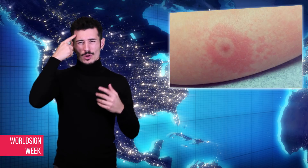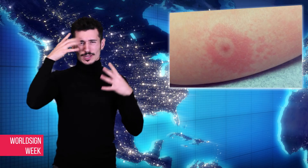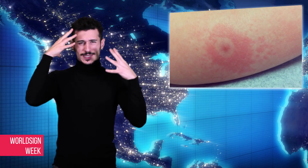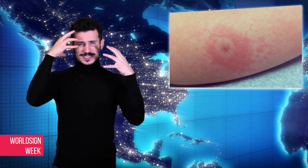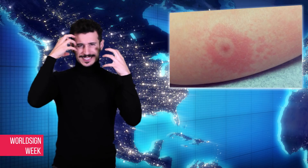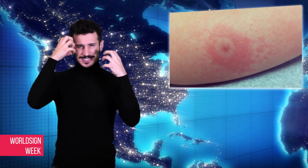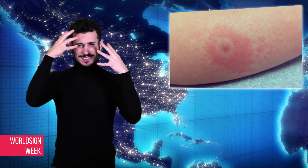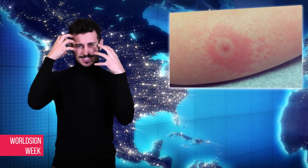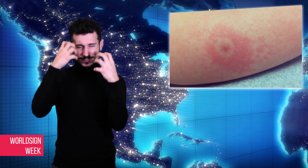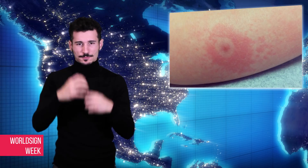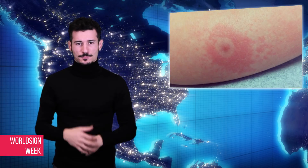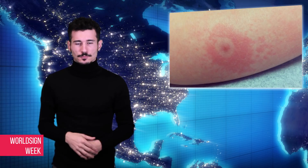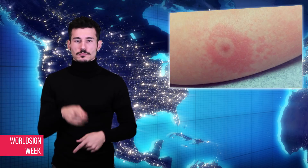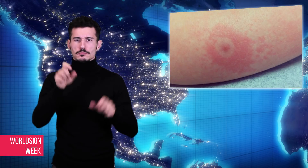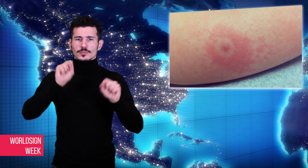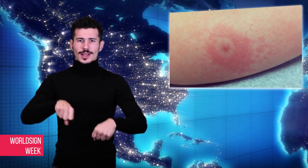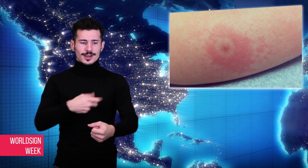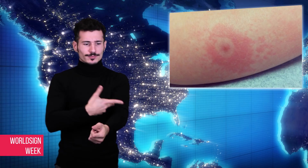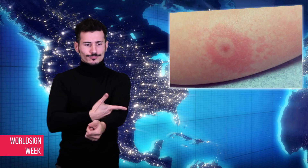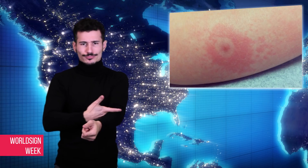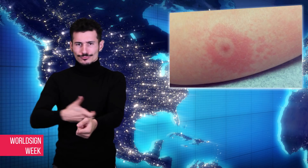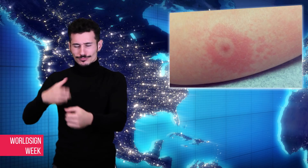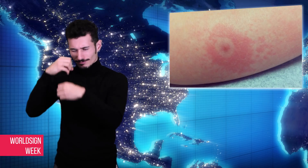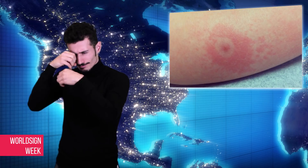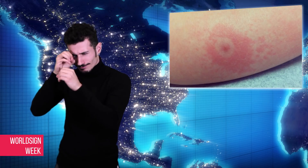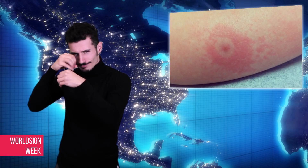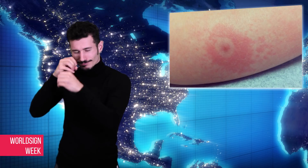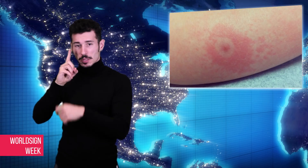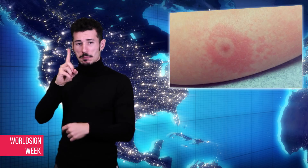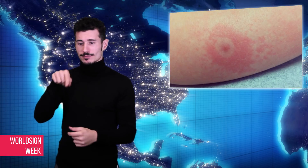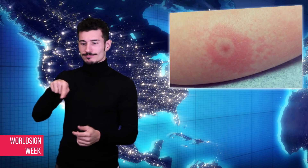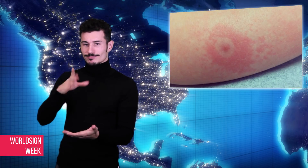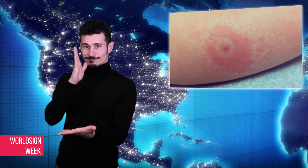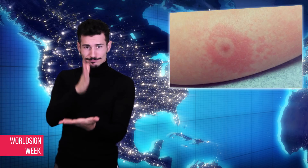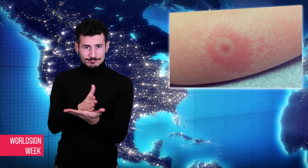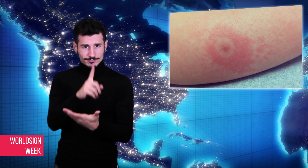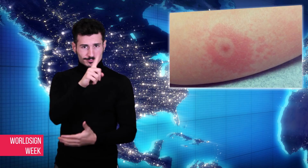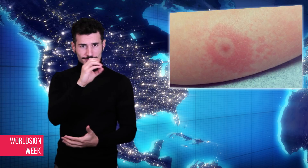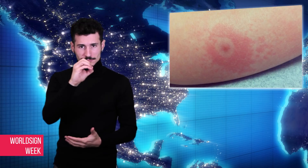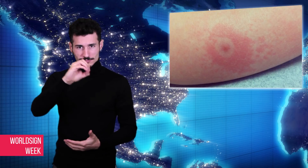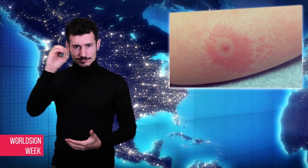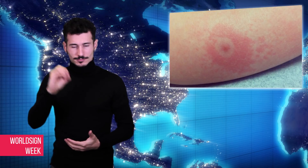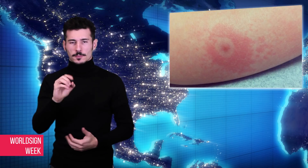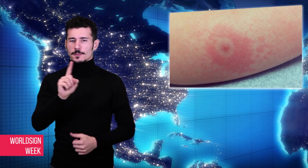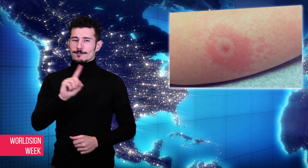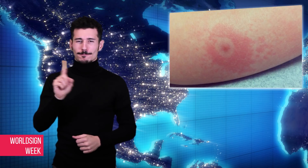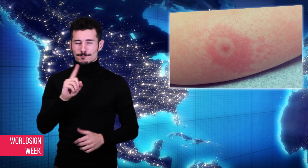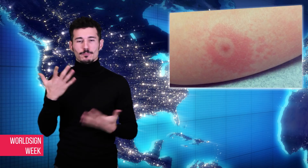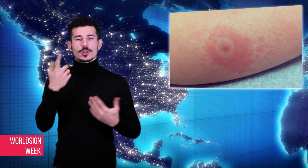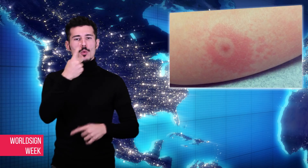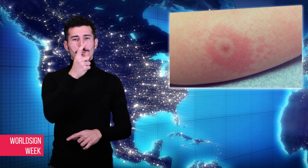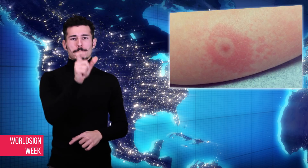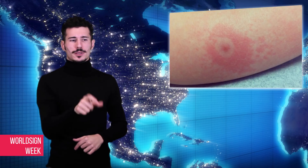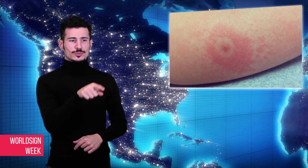target, flu, malaise, headache, or fever. There are blood tests but these